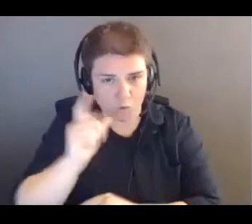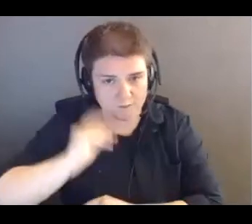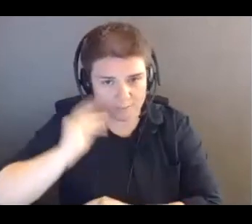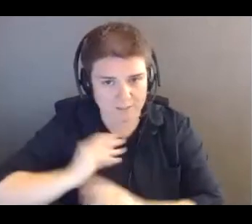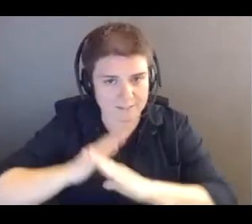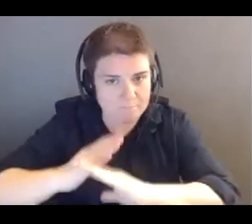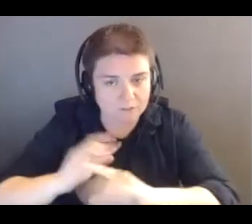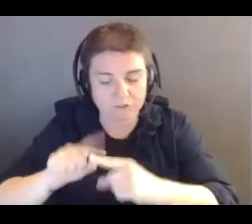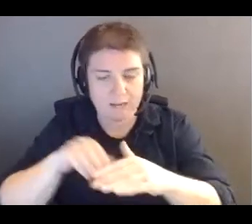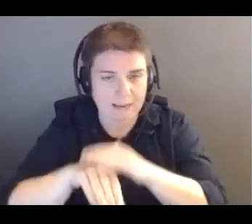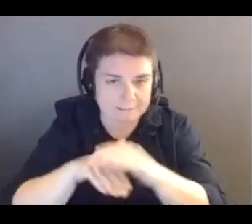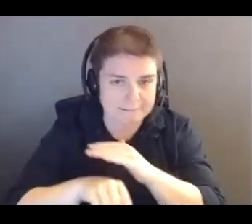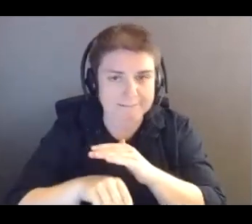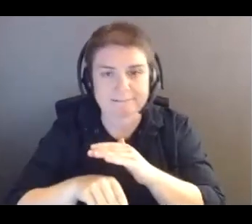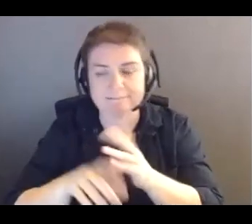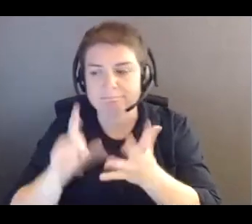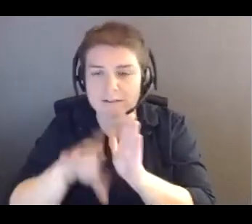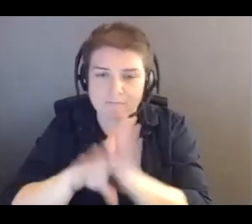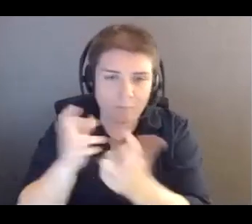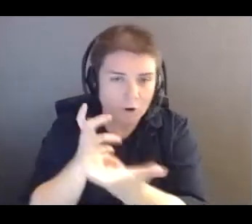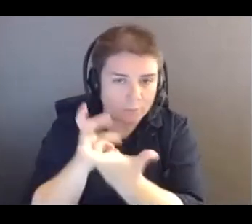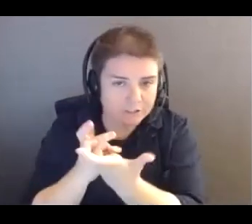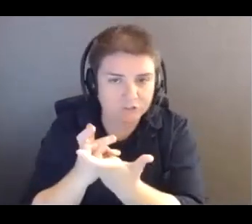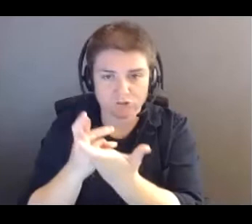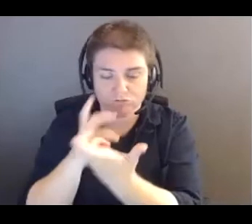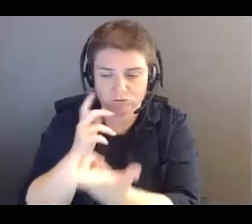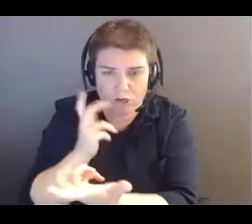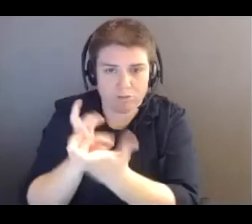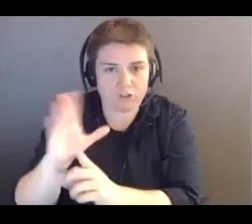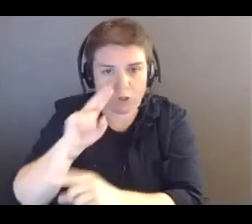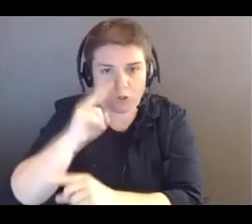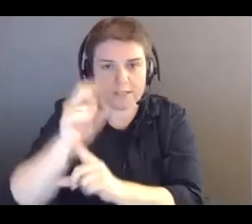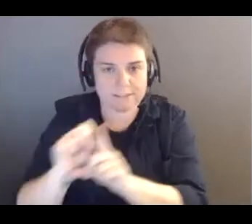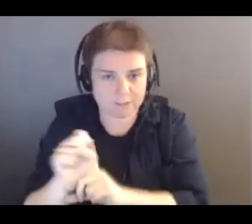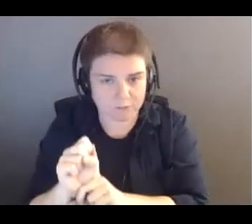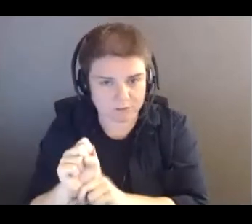access to develop accommodations that suit their unique abilities and situations. So,